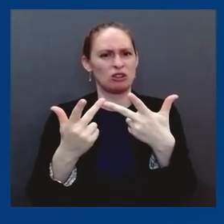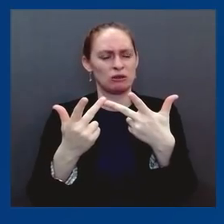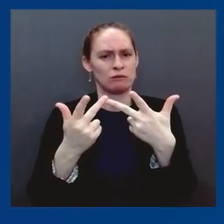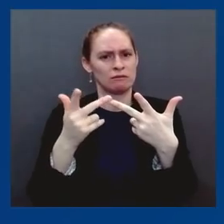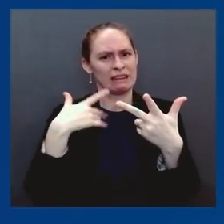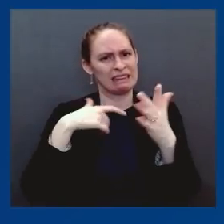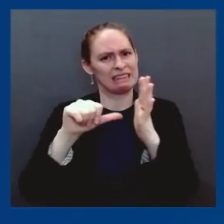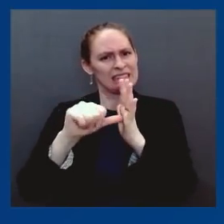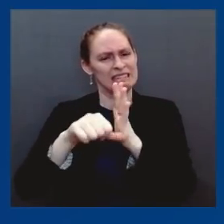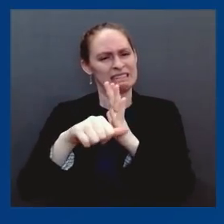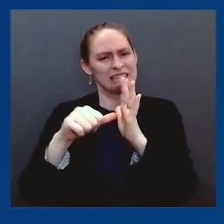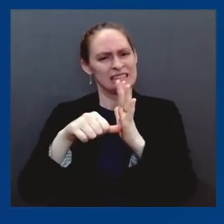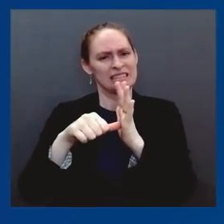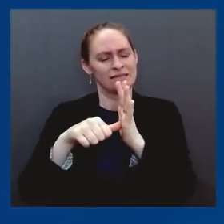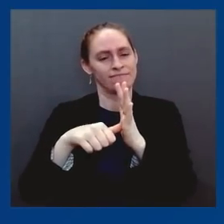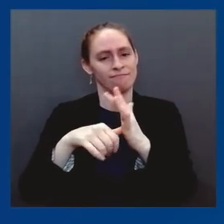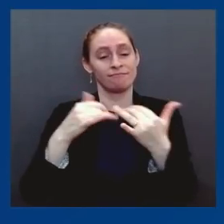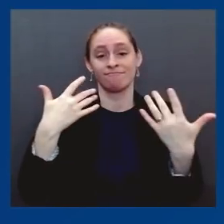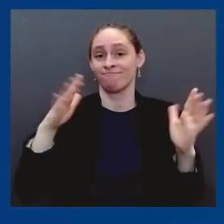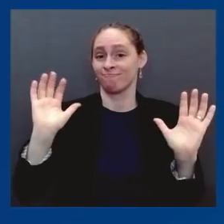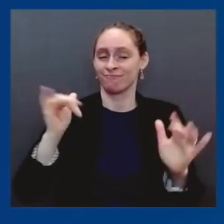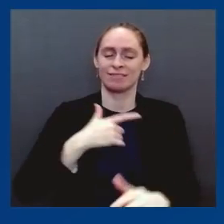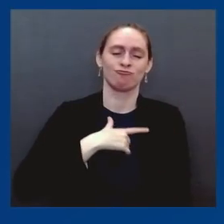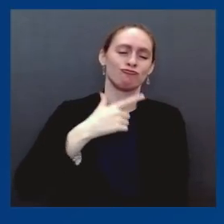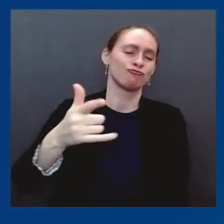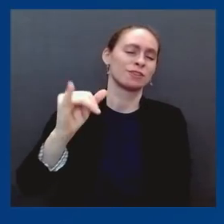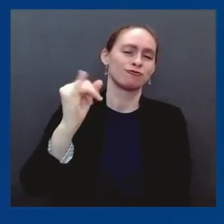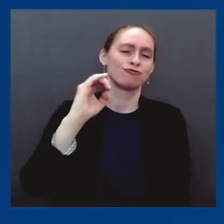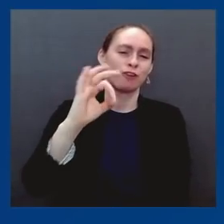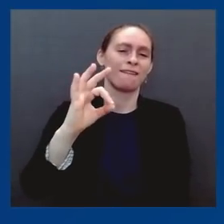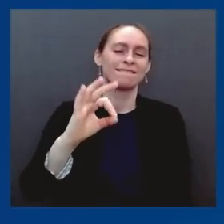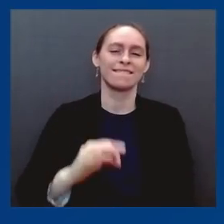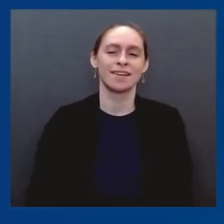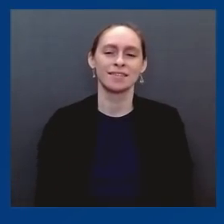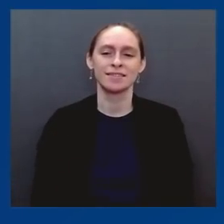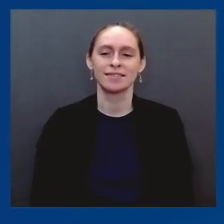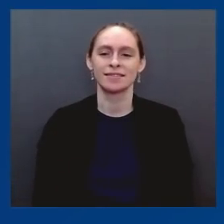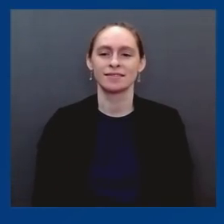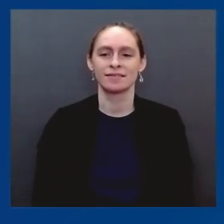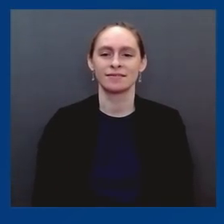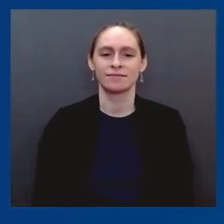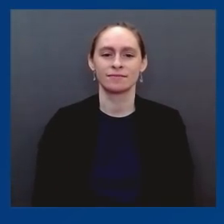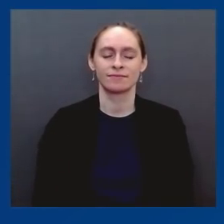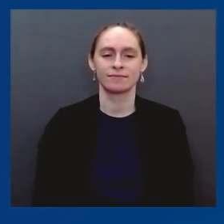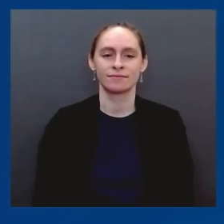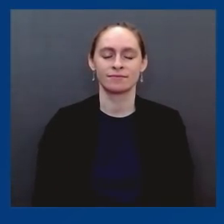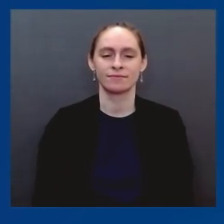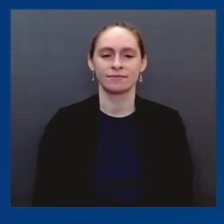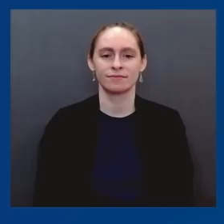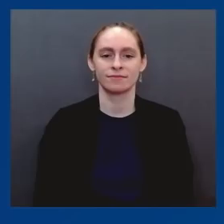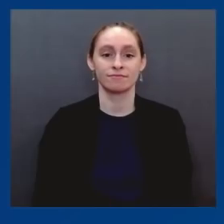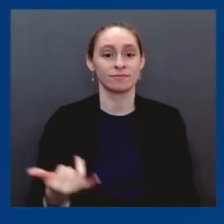And let's open it up for some questions. Over to you, Kevin. Moderator: Thanks, Jeff.